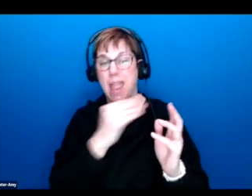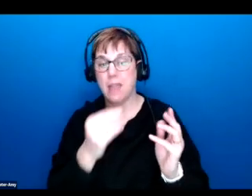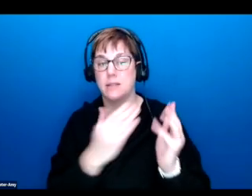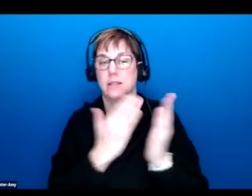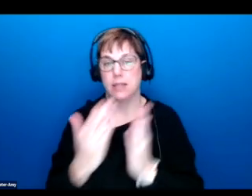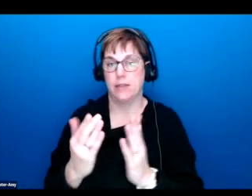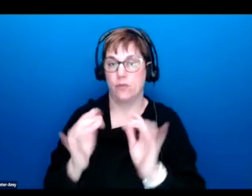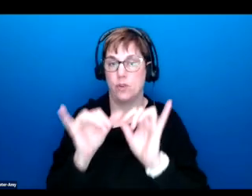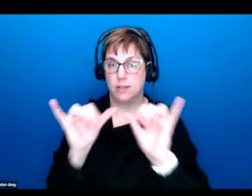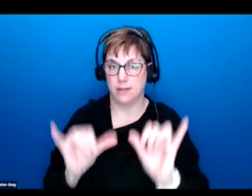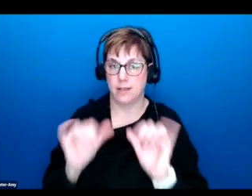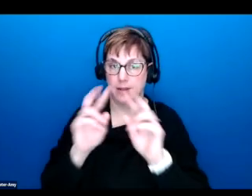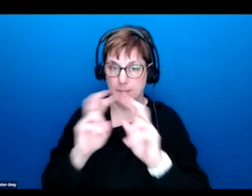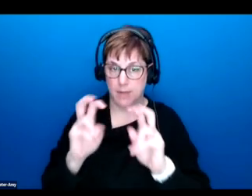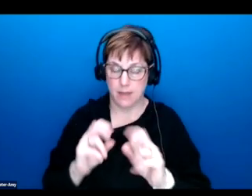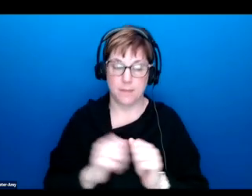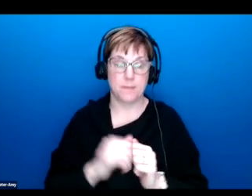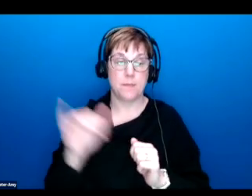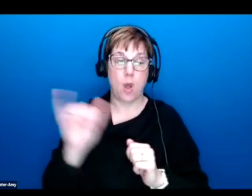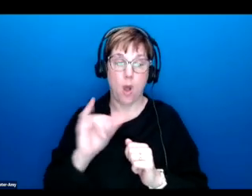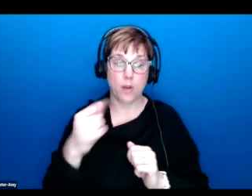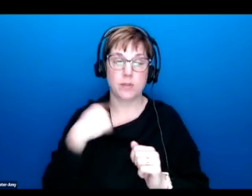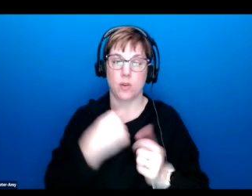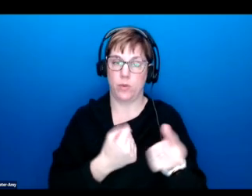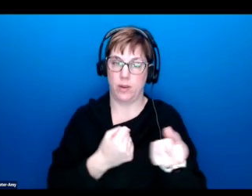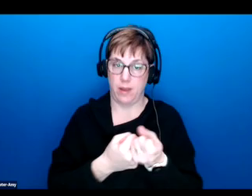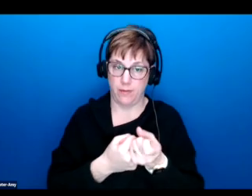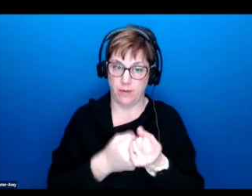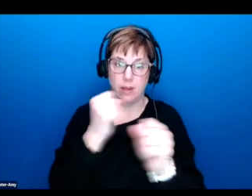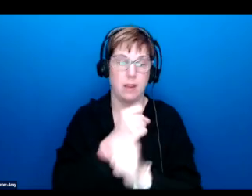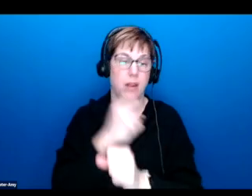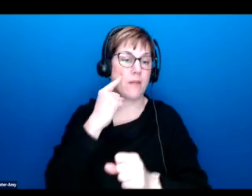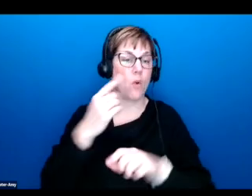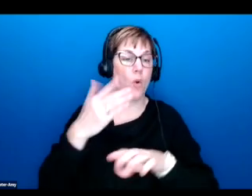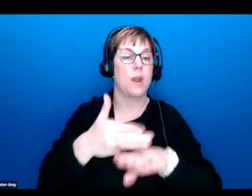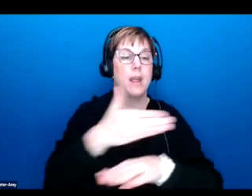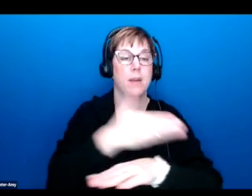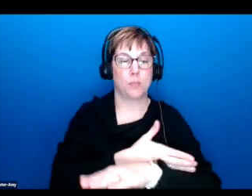We're also advocating currently for improved presentation of the data.